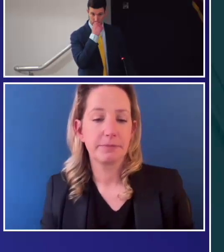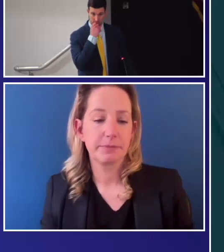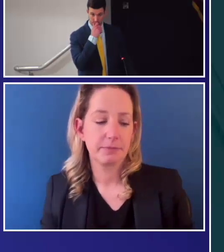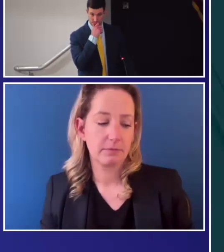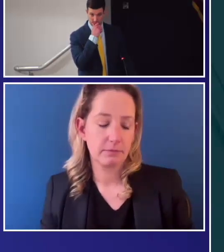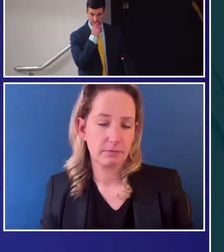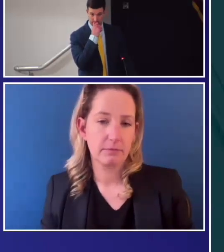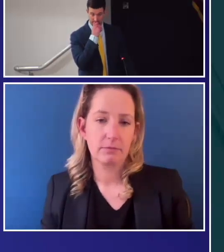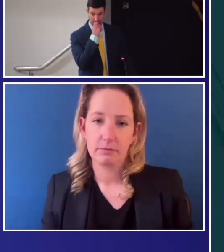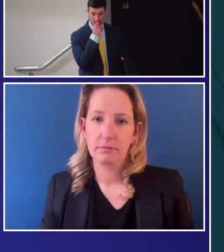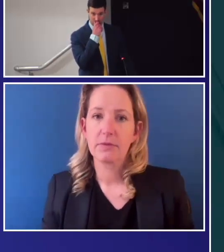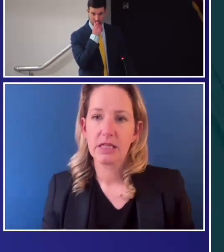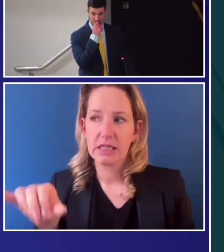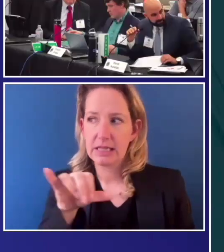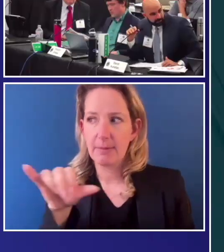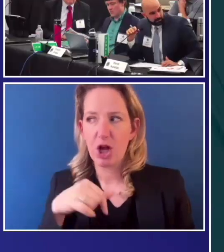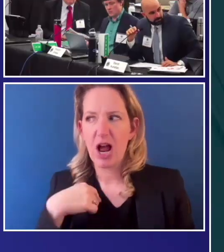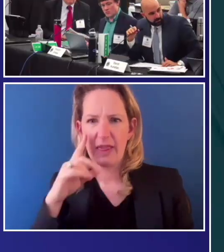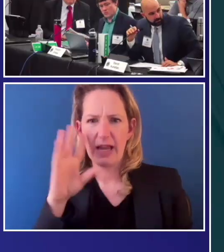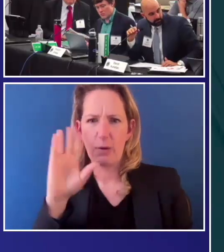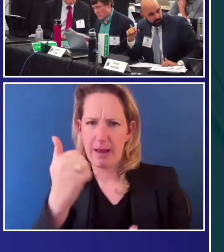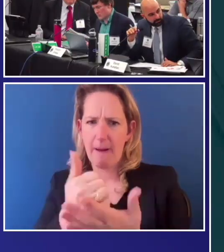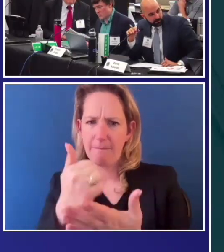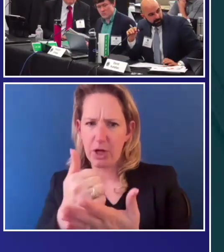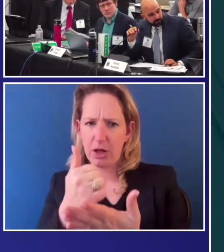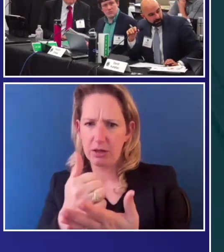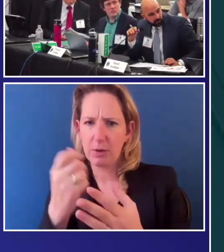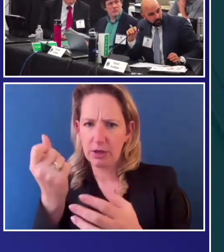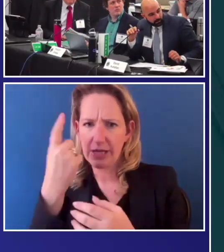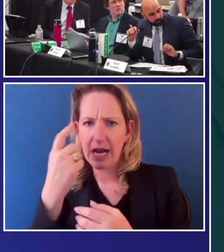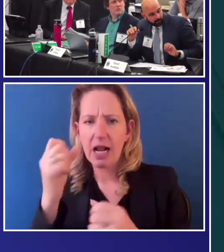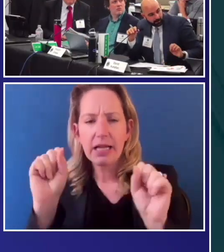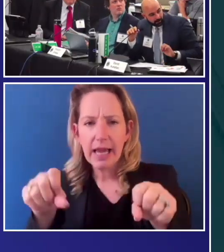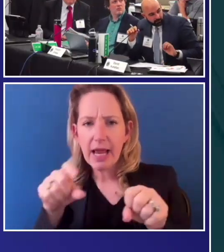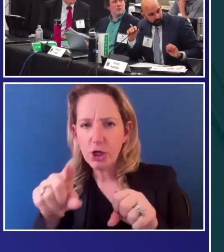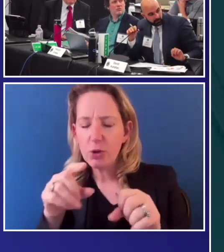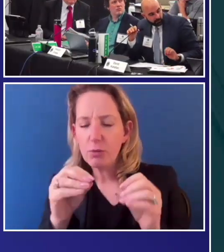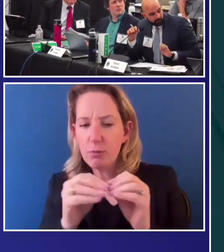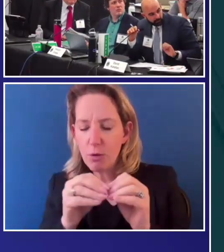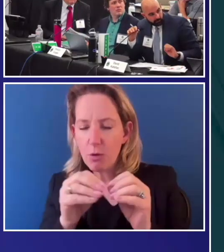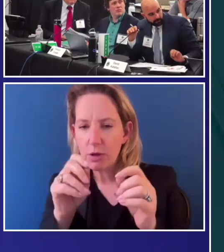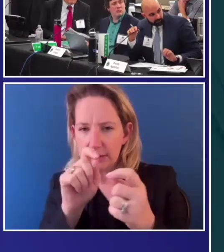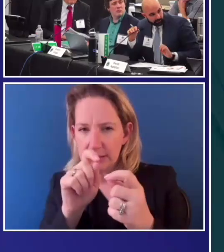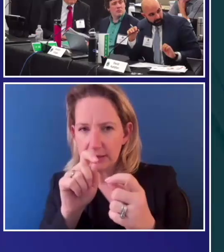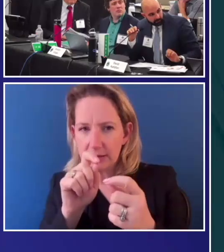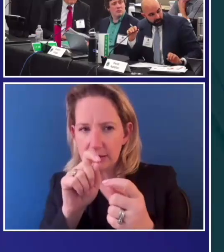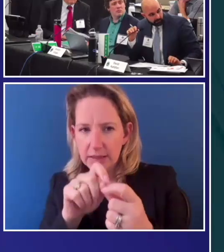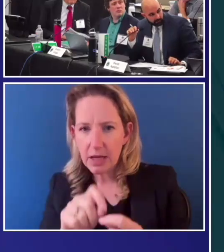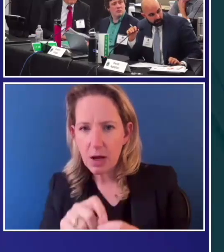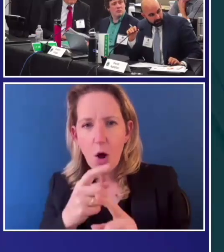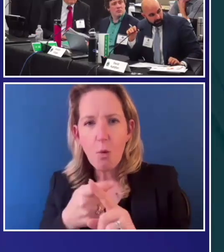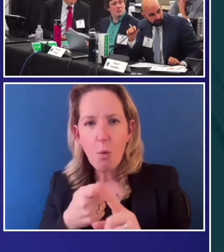Similar vein. I think it would be helpful to understand. Can you just go into a bit more detail about what line items we're pulling from a tax return for self-employment?